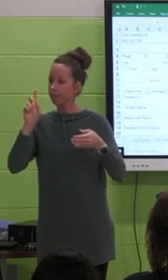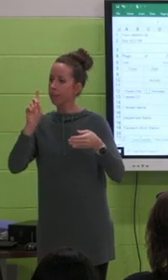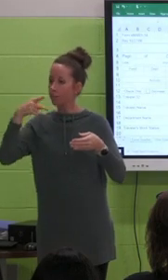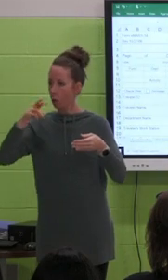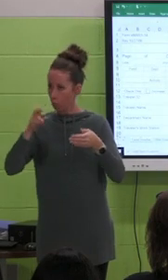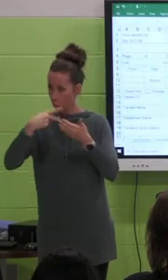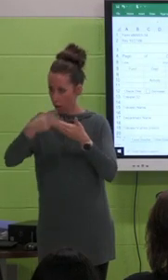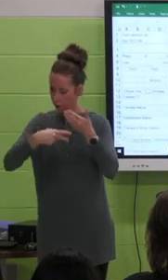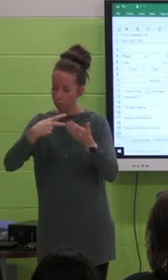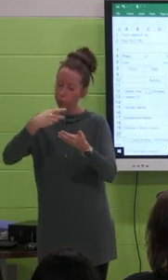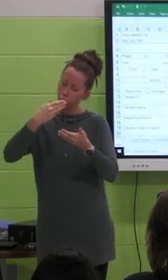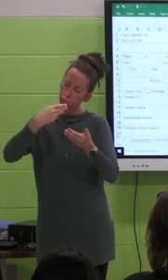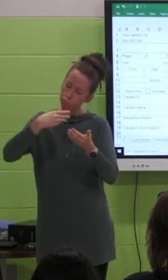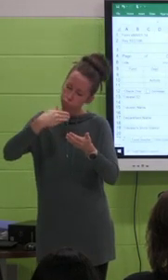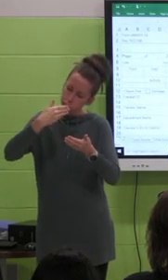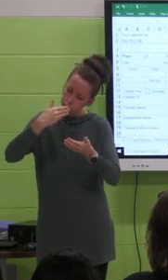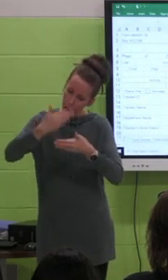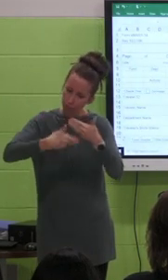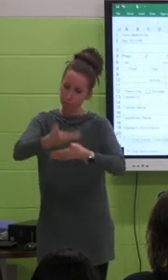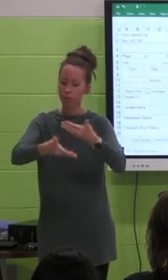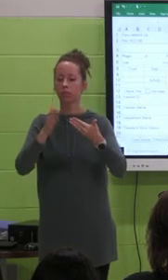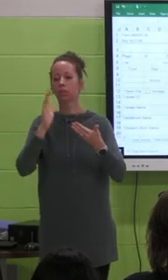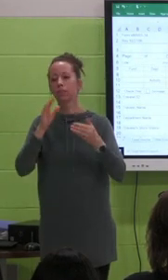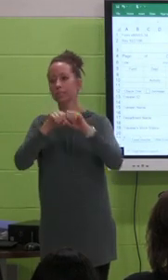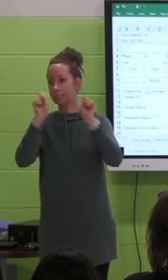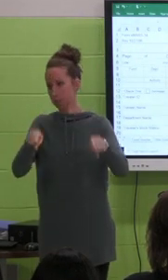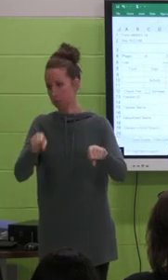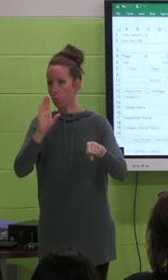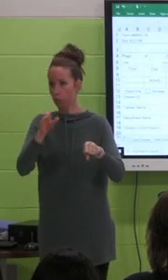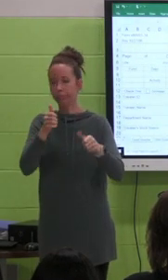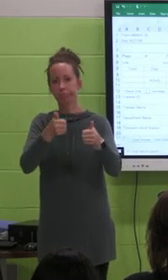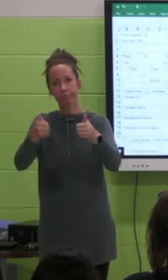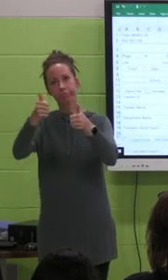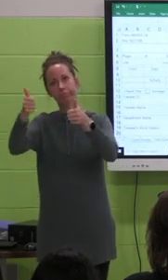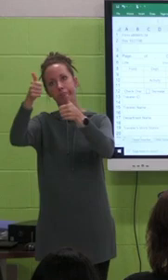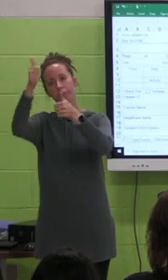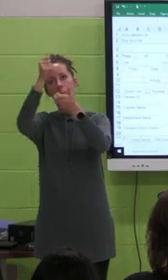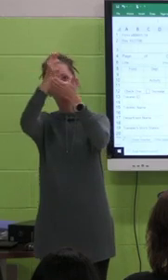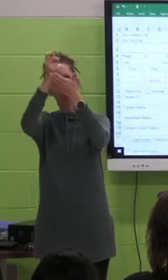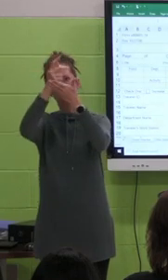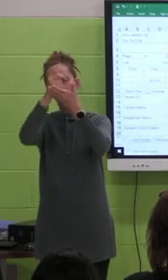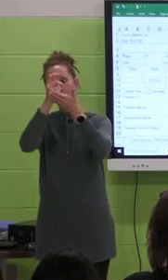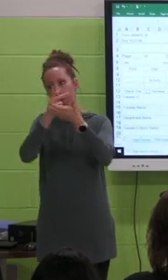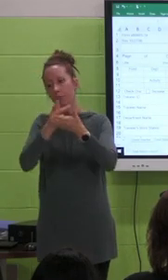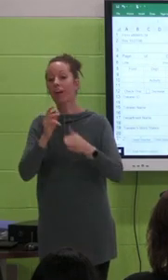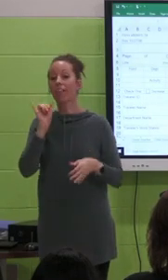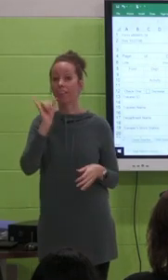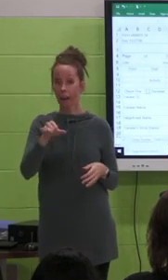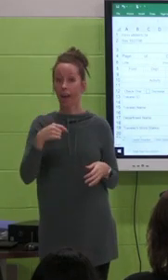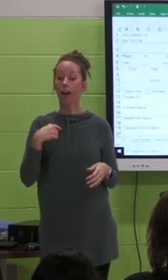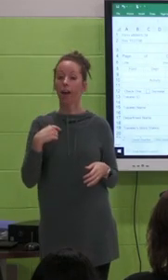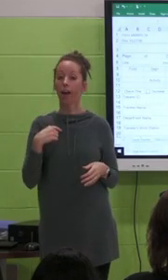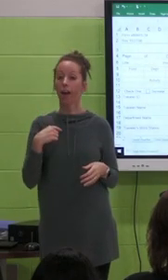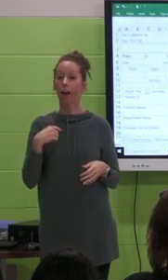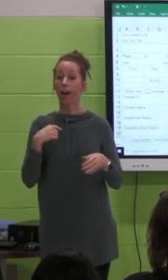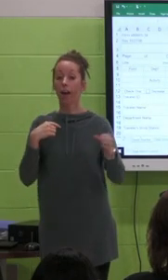system and it goes through to gets the appropriate approvals at KDE that's when we know that's when